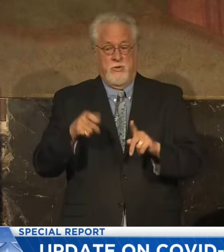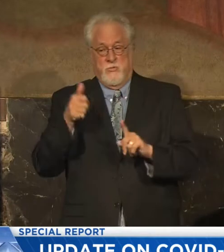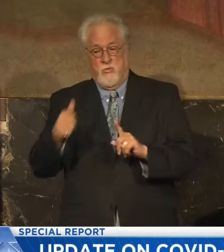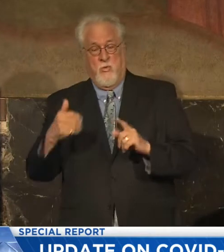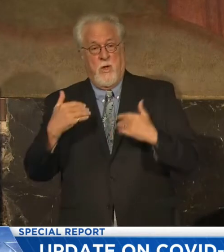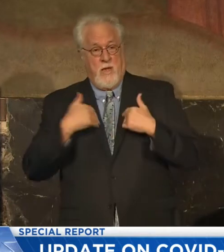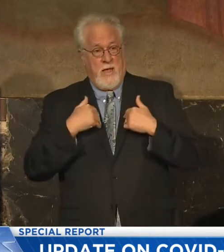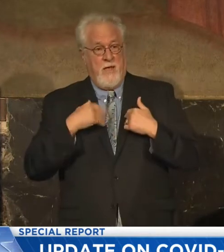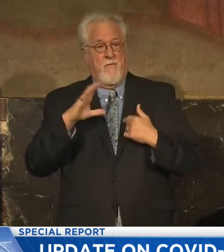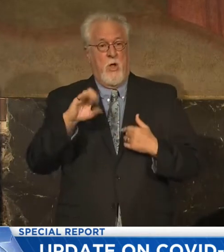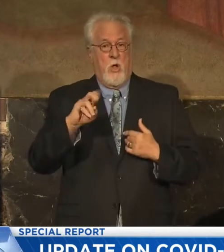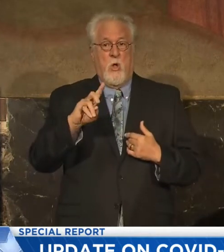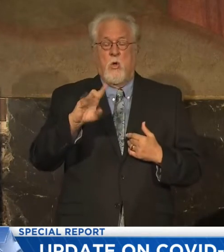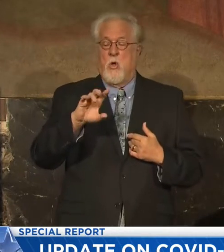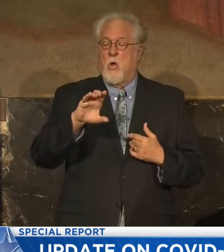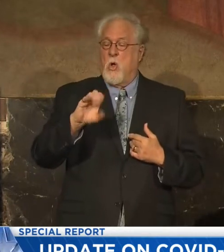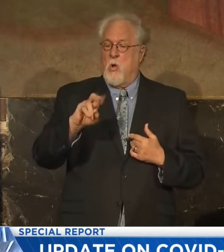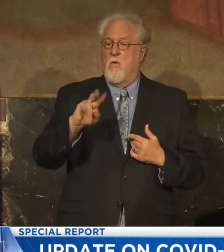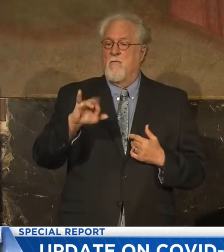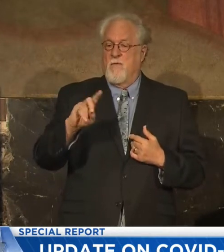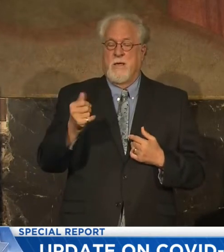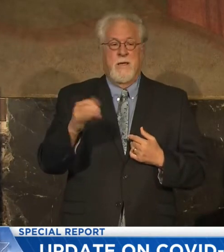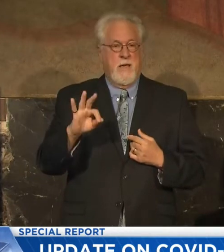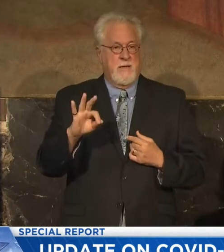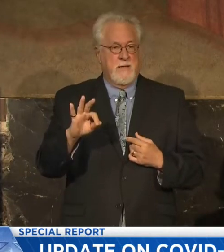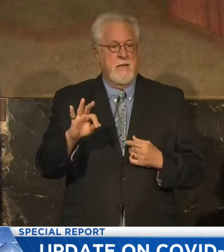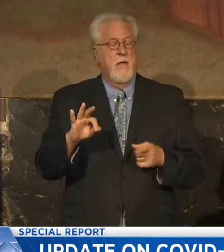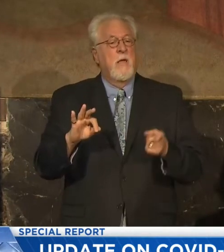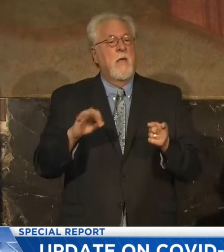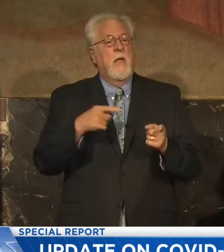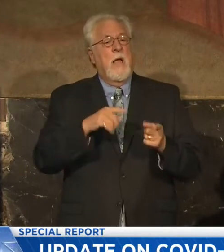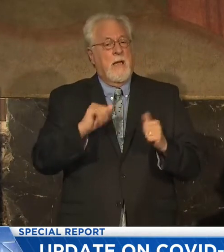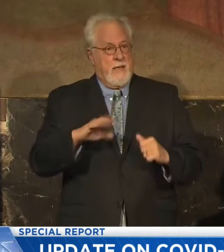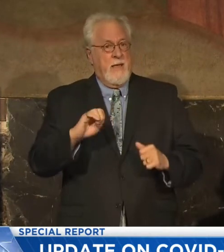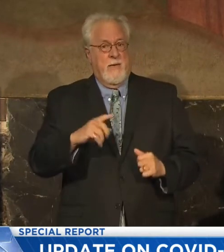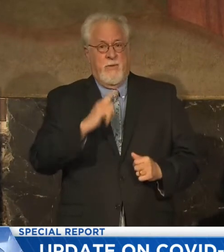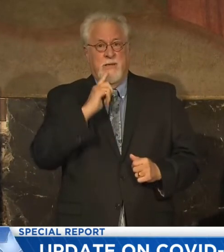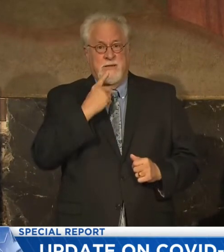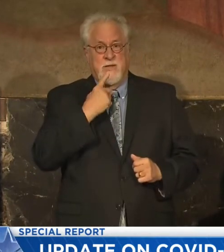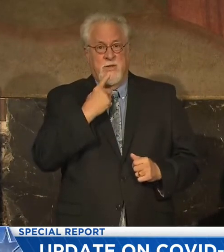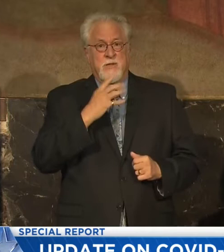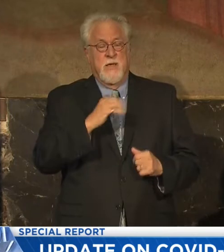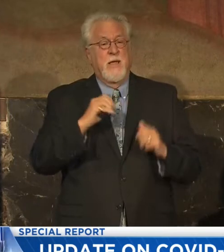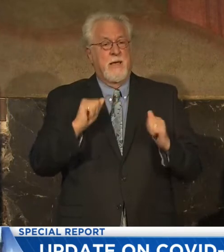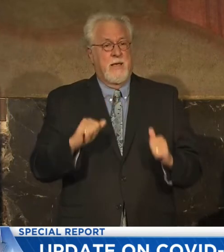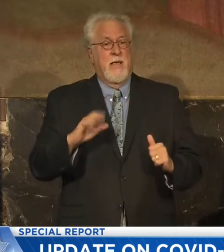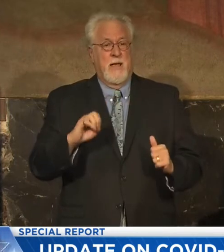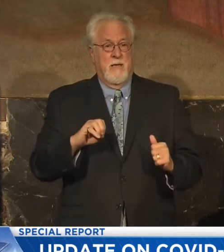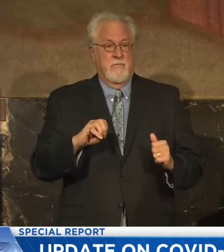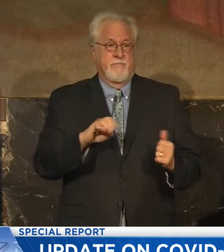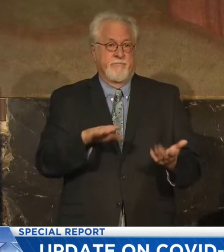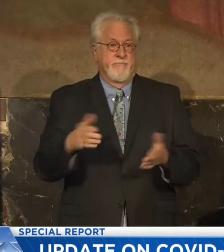EYES, GRANL -- GASTROINTESTINAL ORGANS. WE KNOW THERE IS A RELATIONSHIP WITH THE CHILDREN WITH THE VIRUS